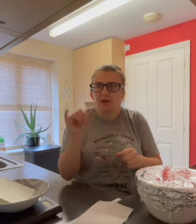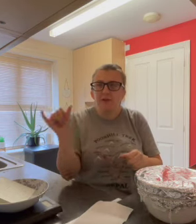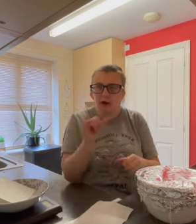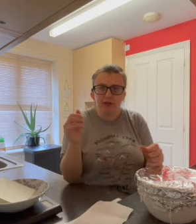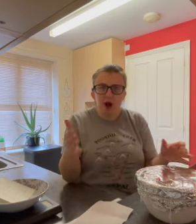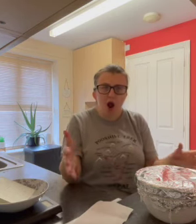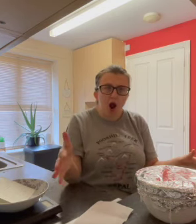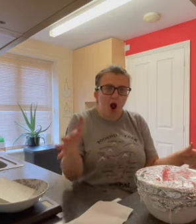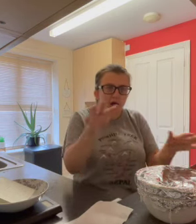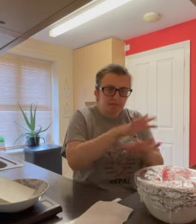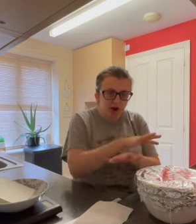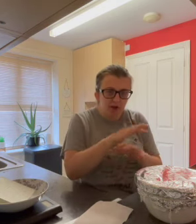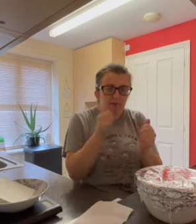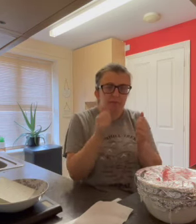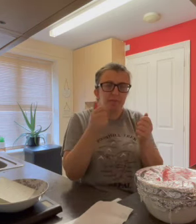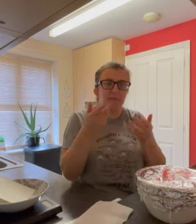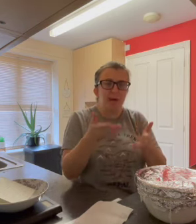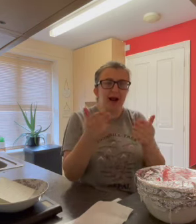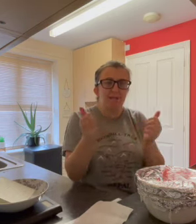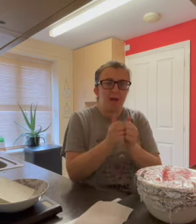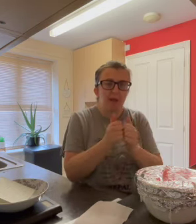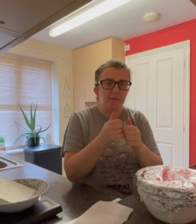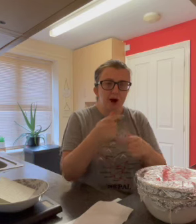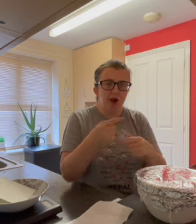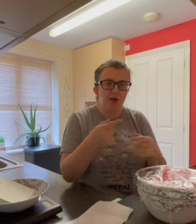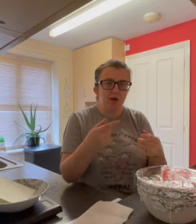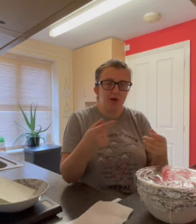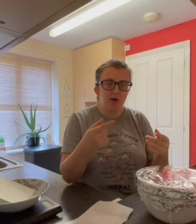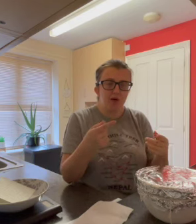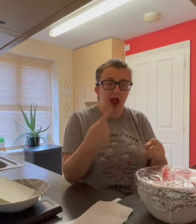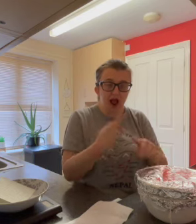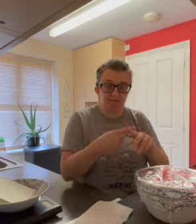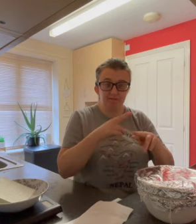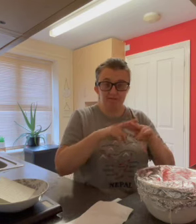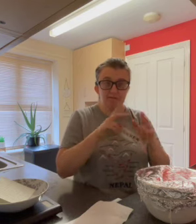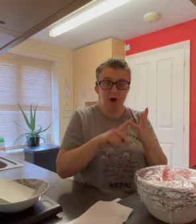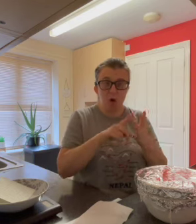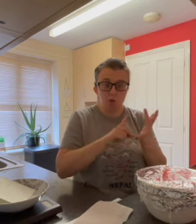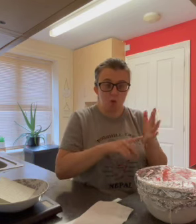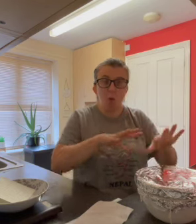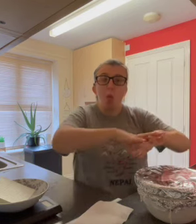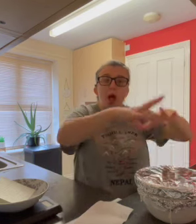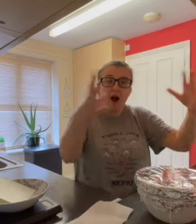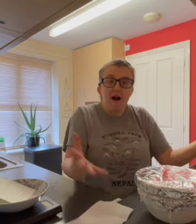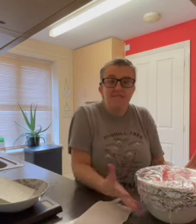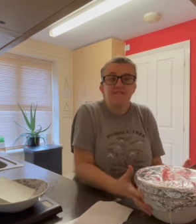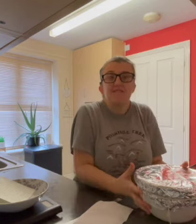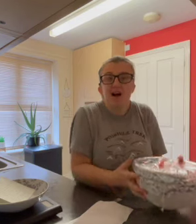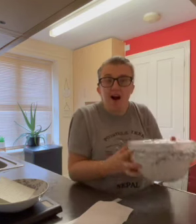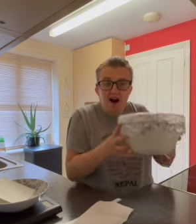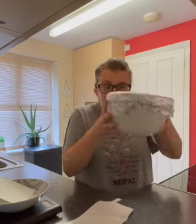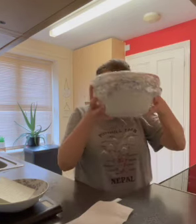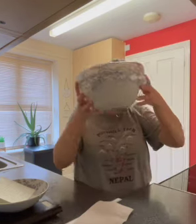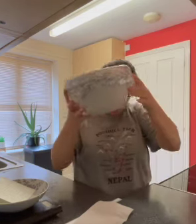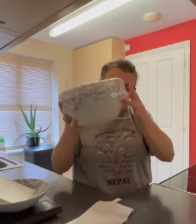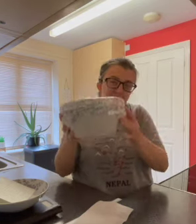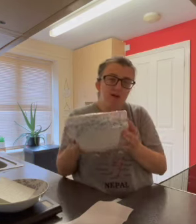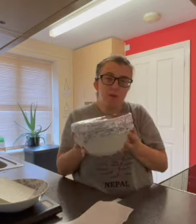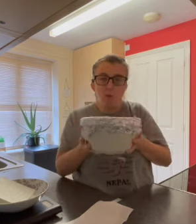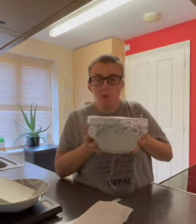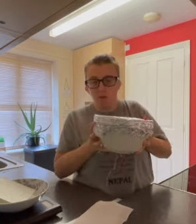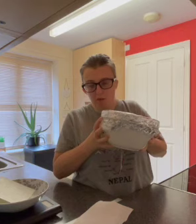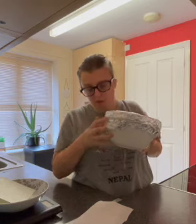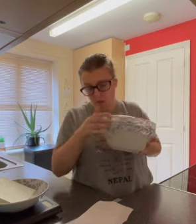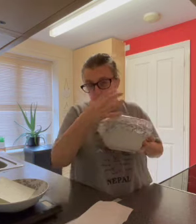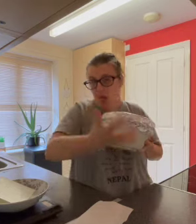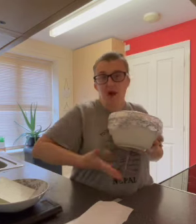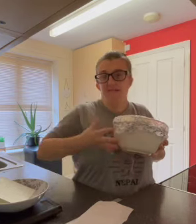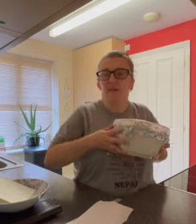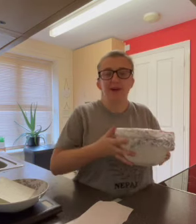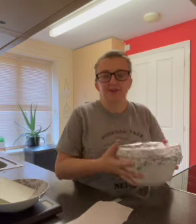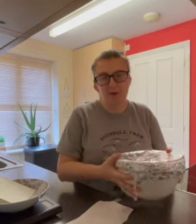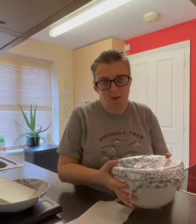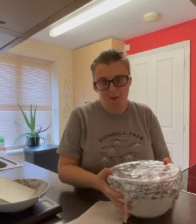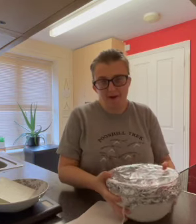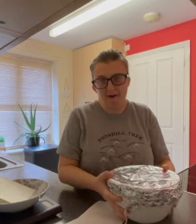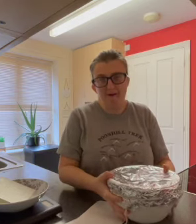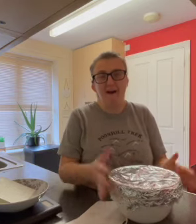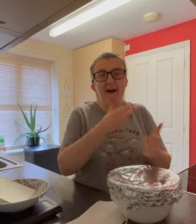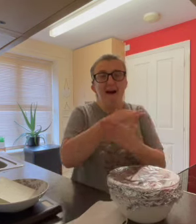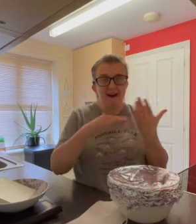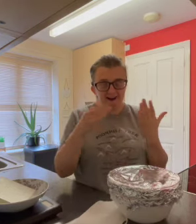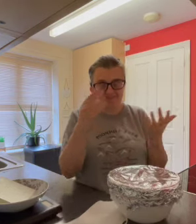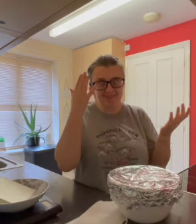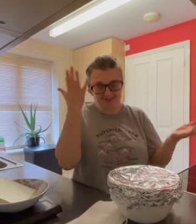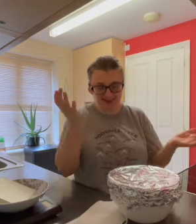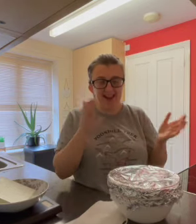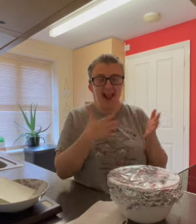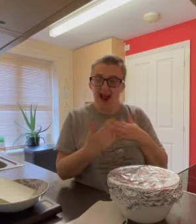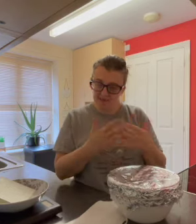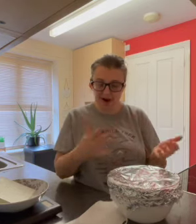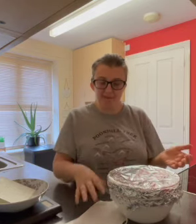And I was like am I supposed to cover whole bowl with baking paper and foil... but nope, only cover it at the top, duh, anyway...